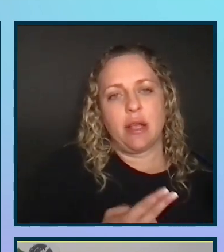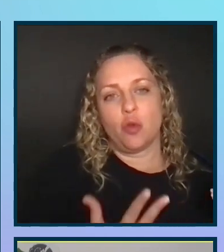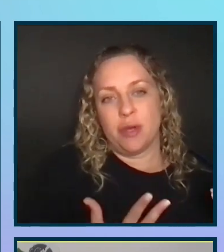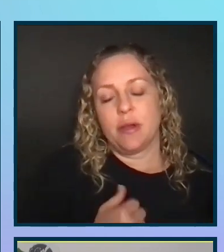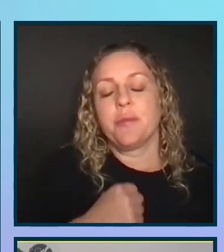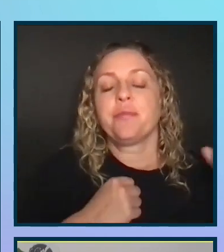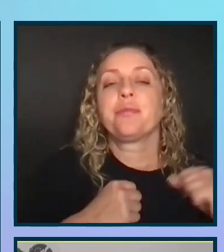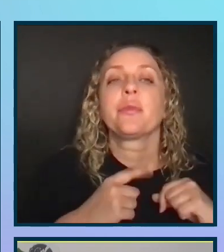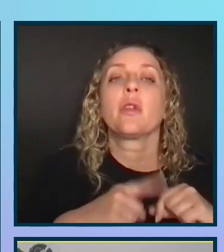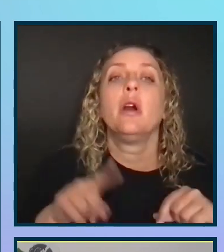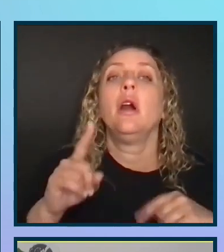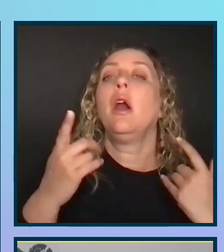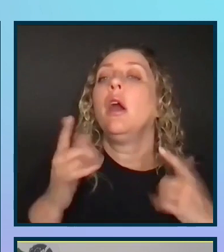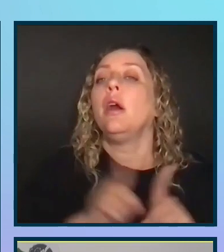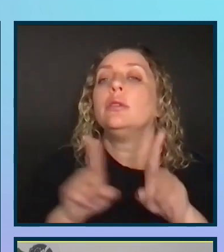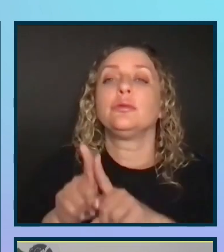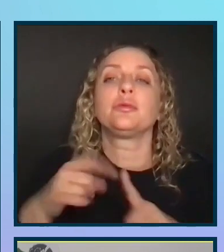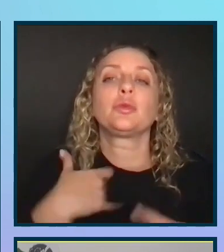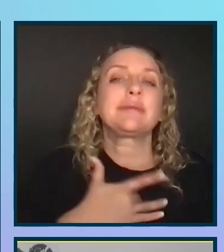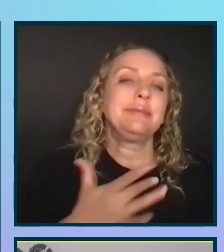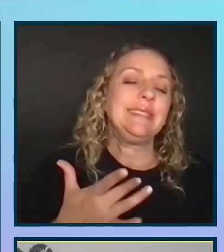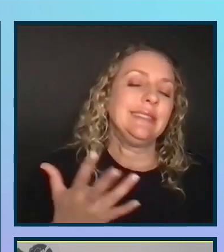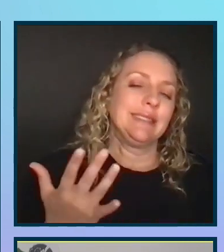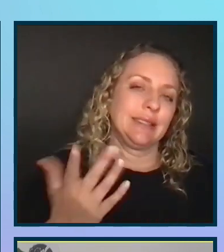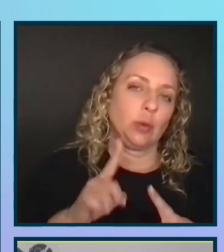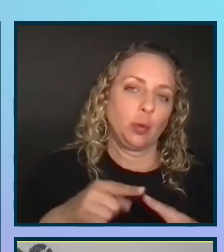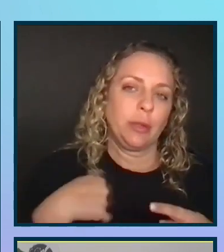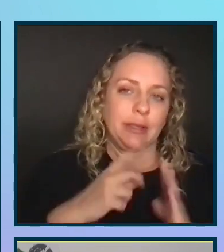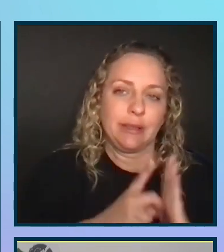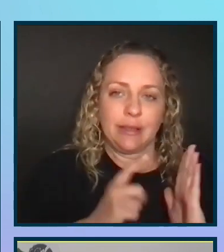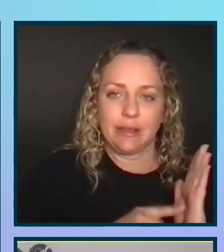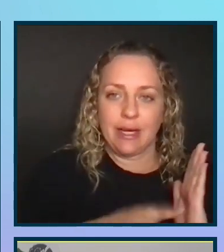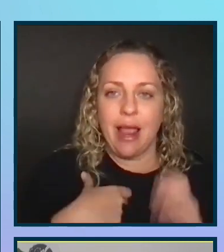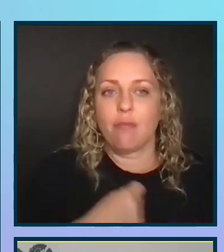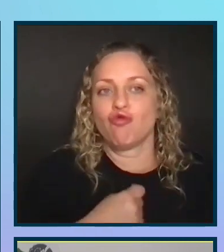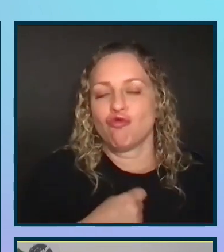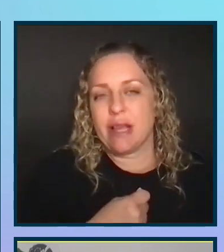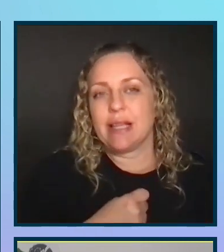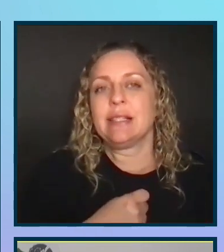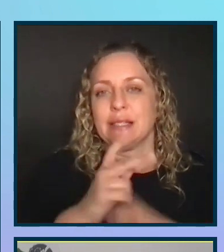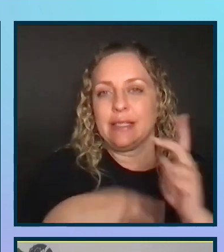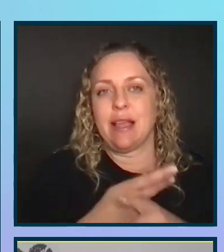On top of doing that, usually what I do when I design those, I'm creating some styles for all of the headings